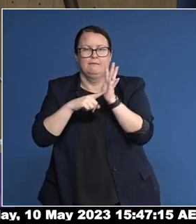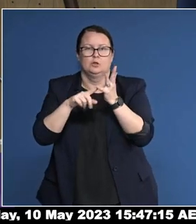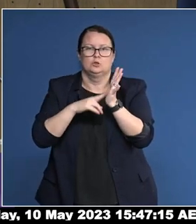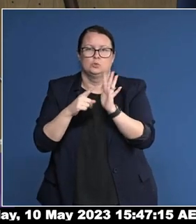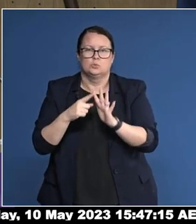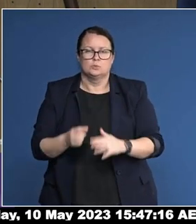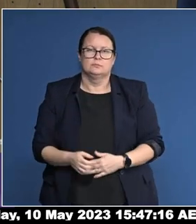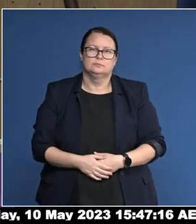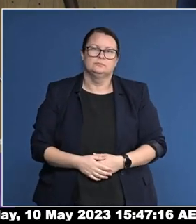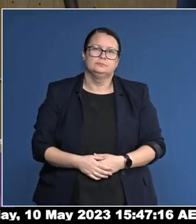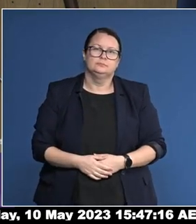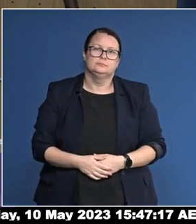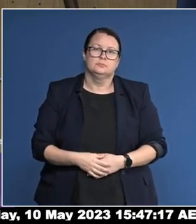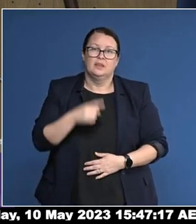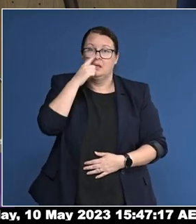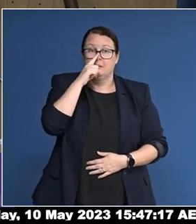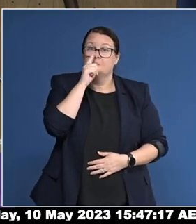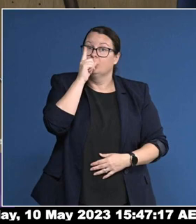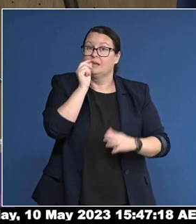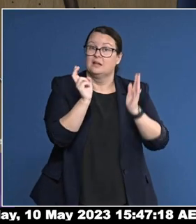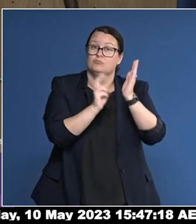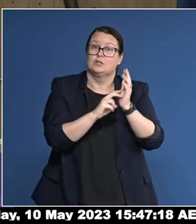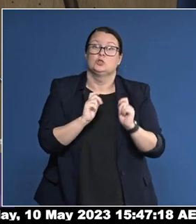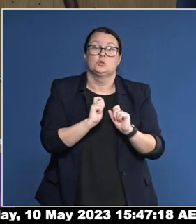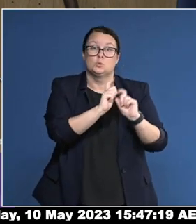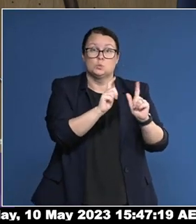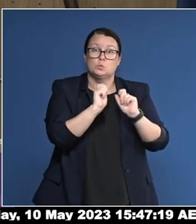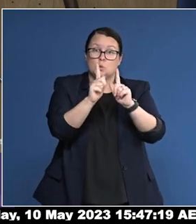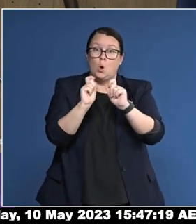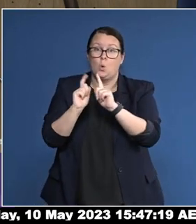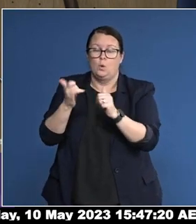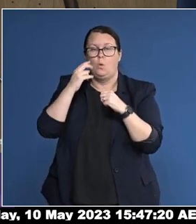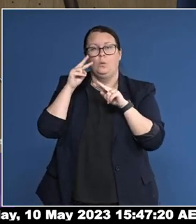Members of the public can register to attend these sessions by following the link on our